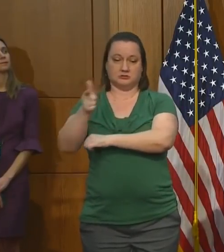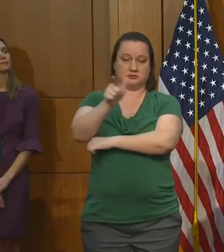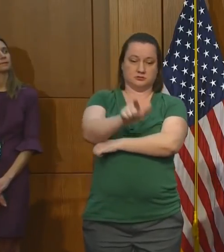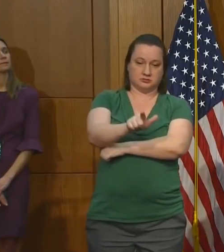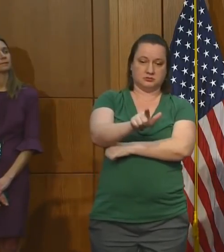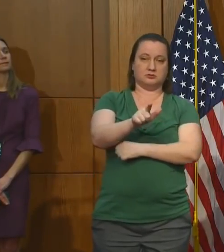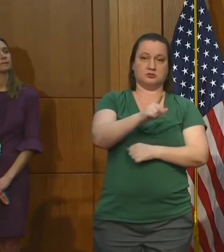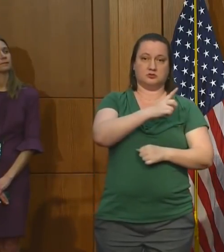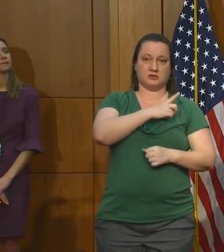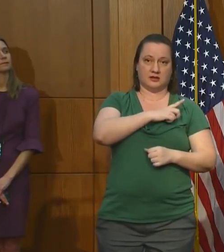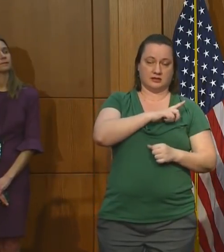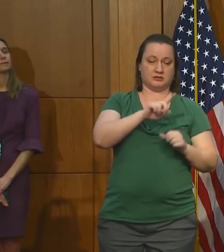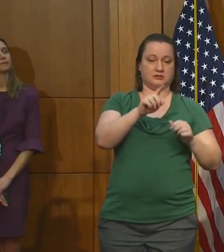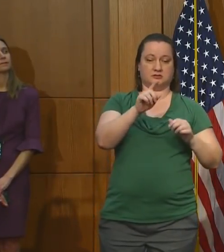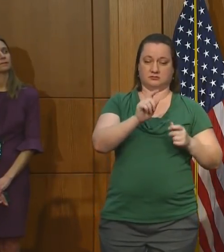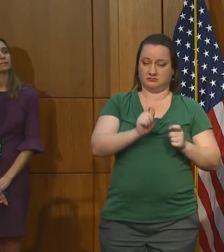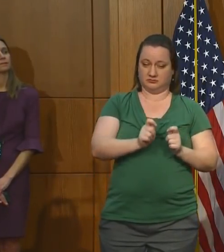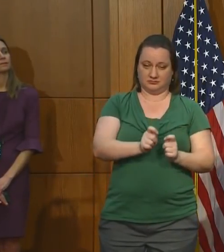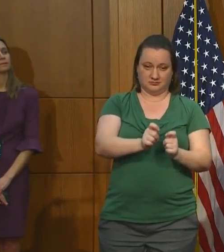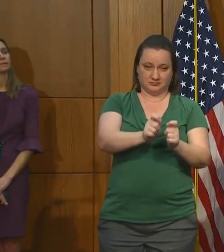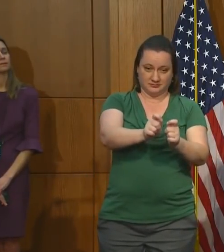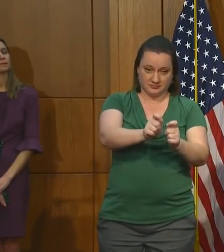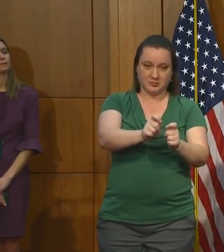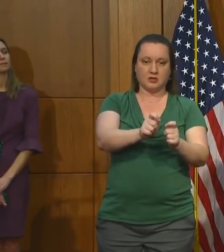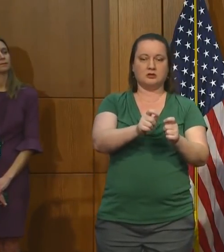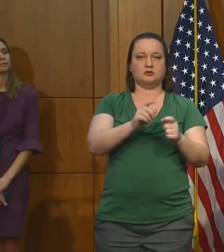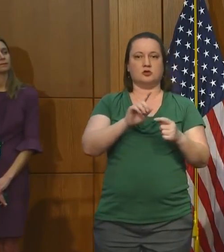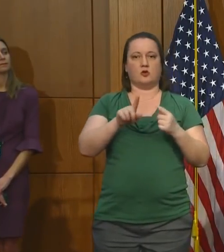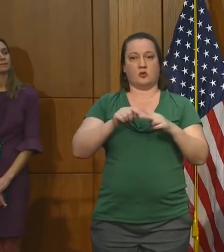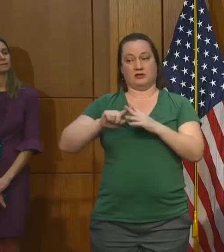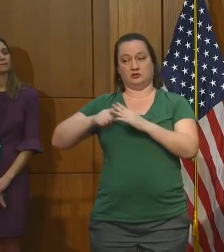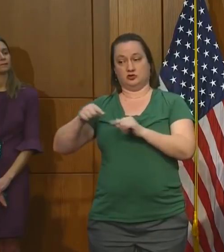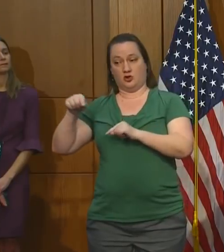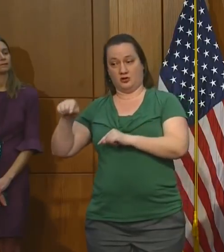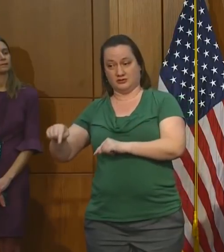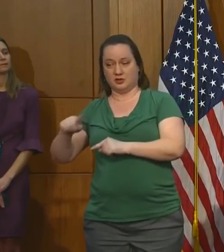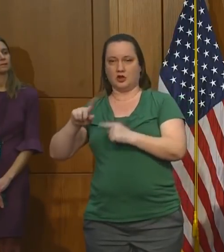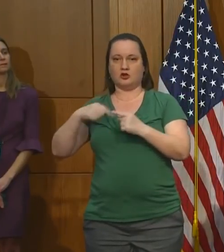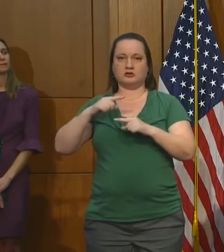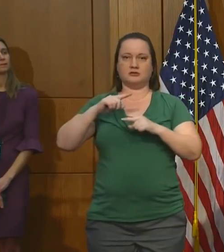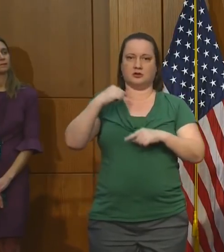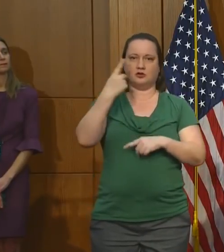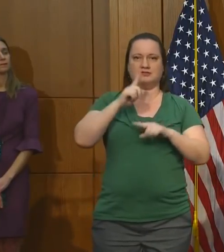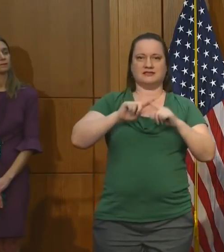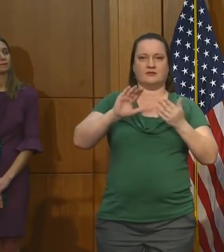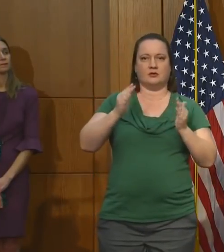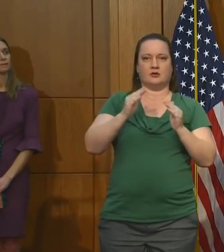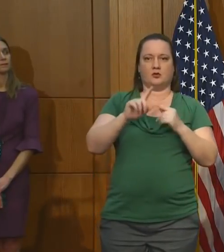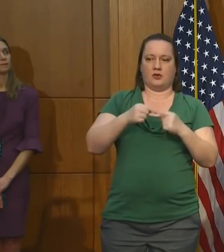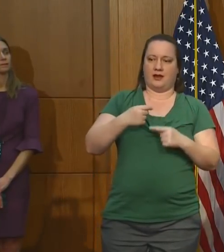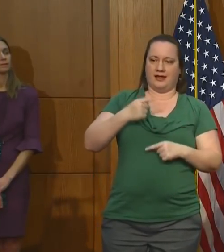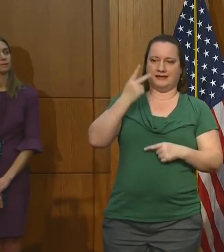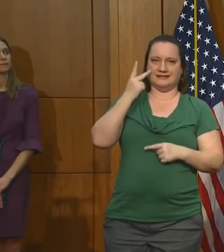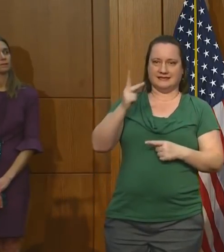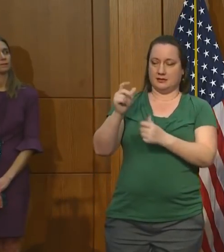DEFLECTION MAY LOOK TOTALLY DIFFERENT BY THE TIME IT GETS TO THAT VETTING PROCESS AND